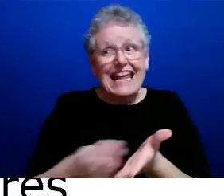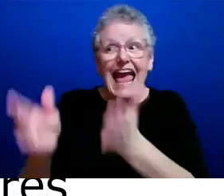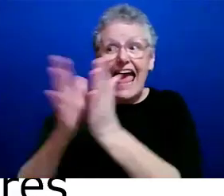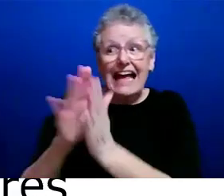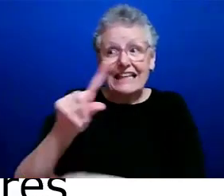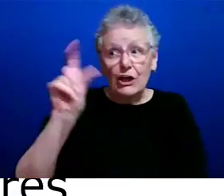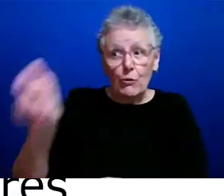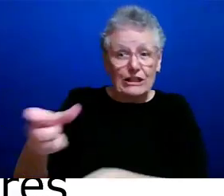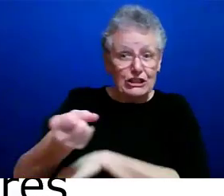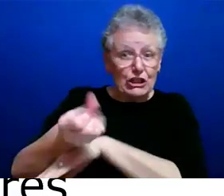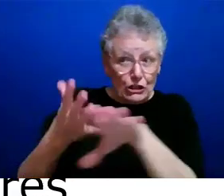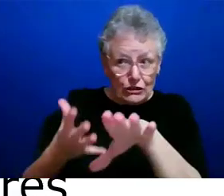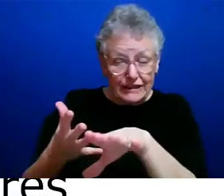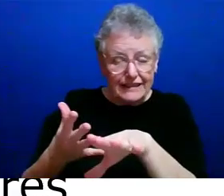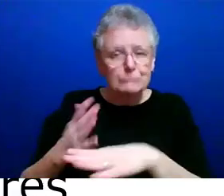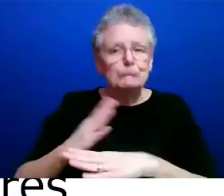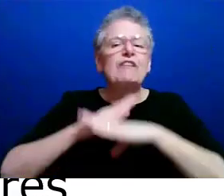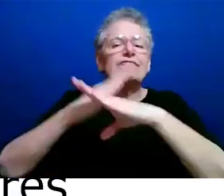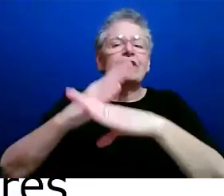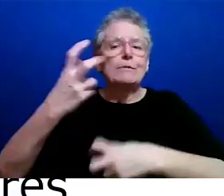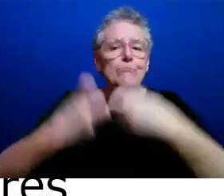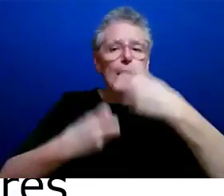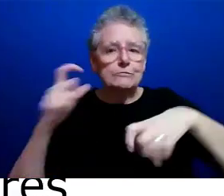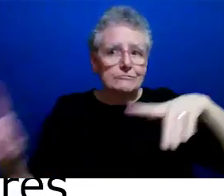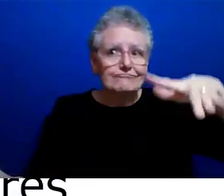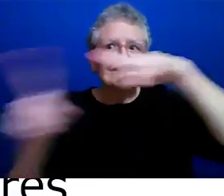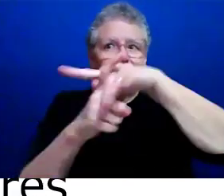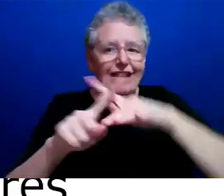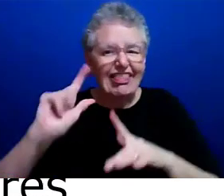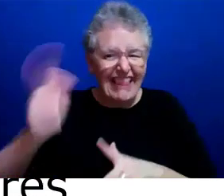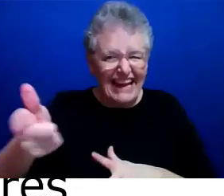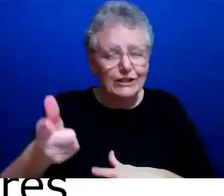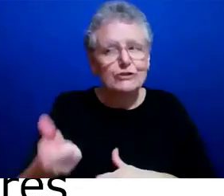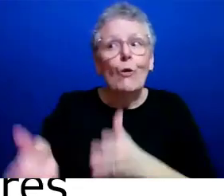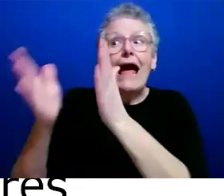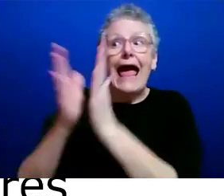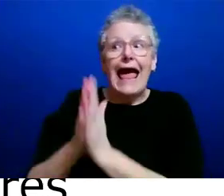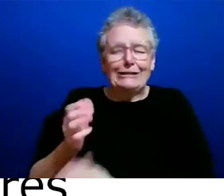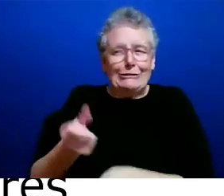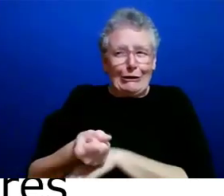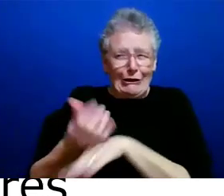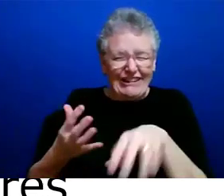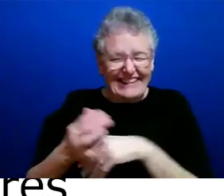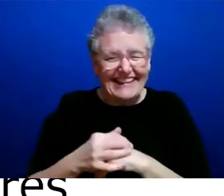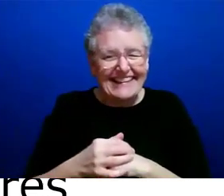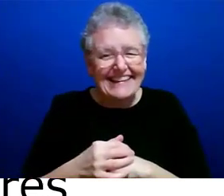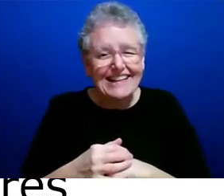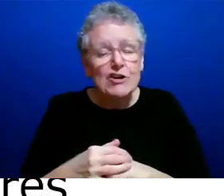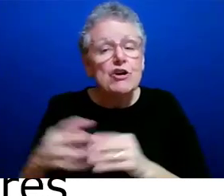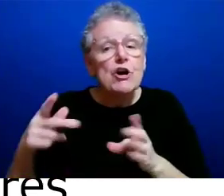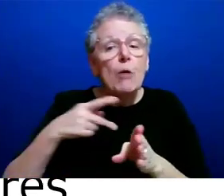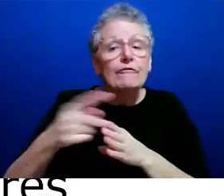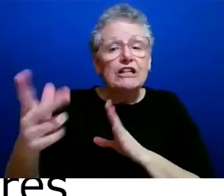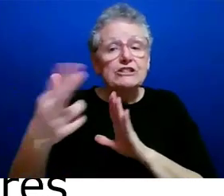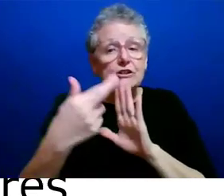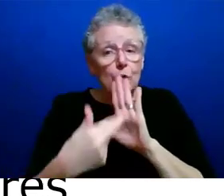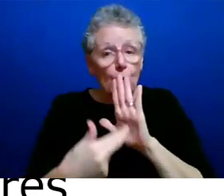may prevent issues later. Professional protocols support consistency,